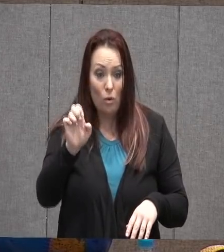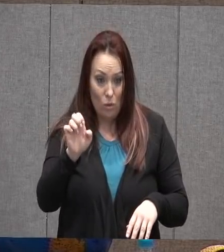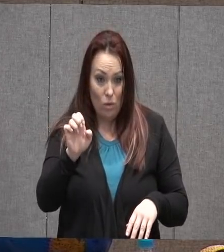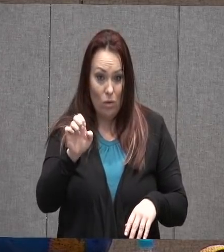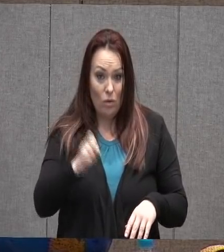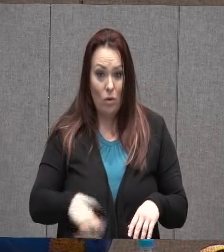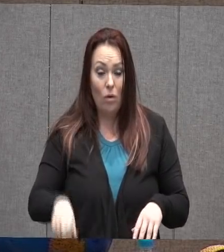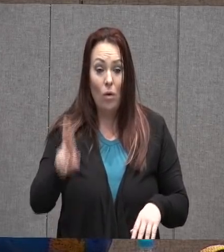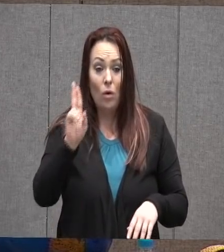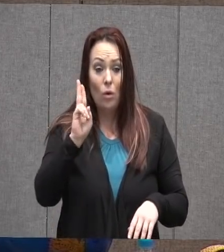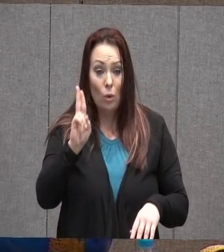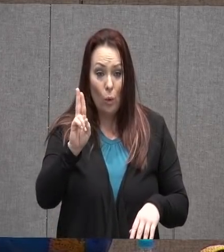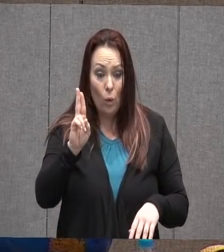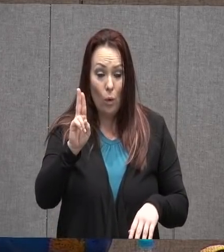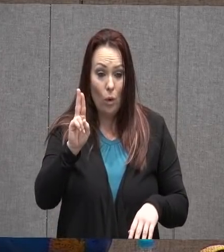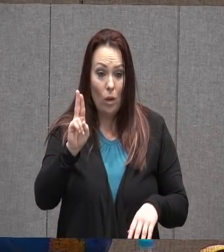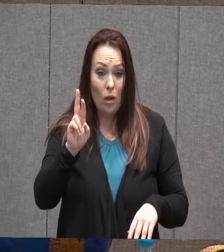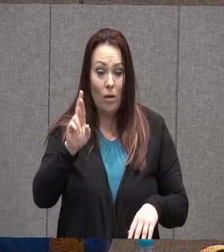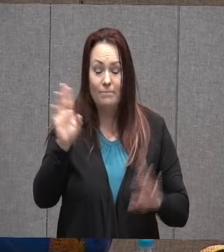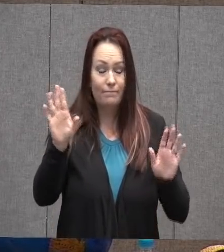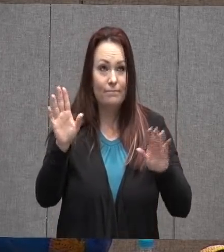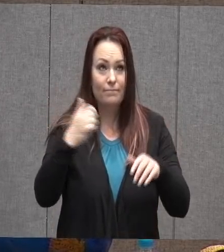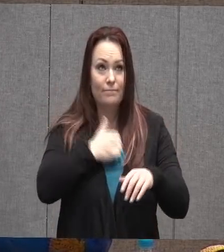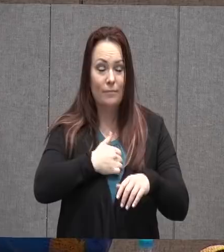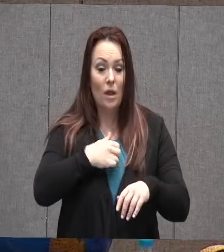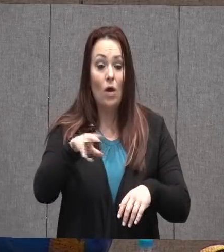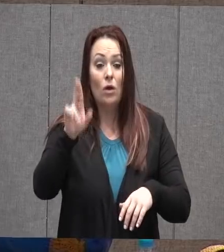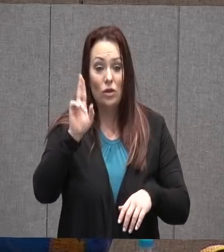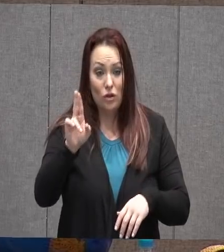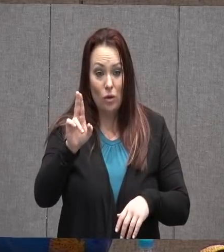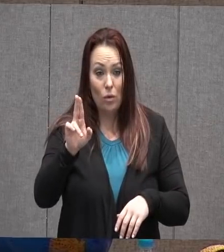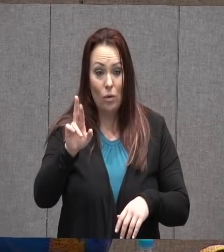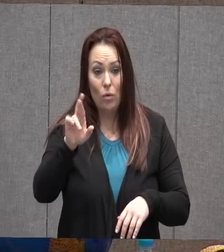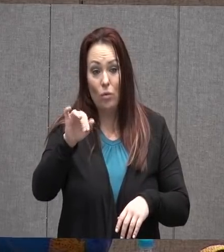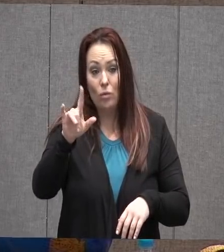Oo rule, I'm sorry, u rule oo.